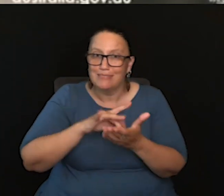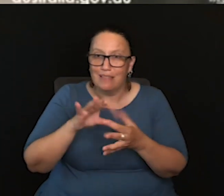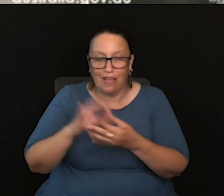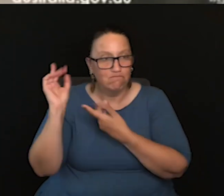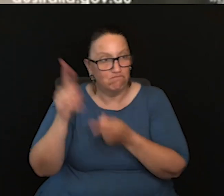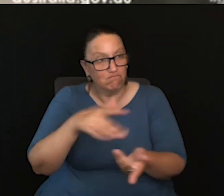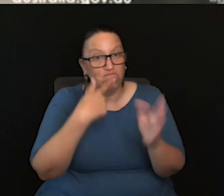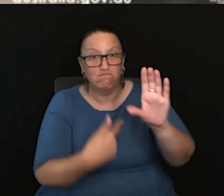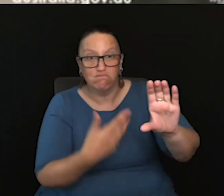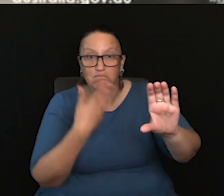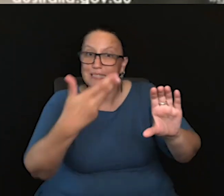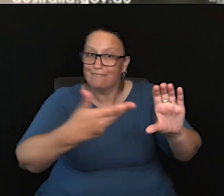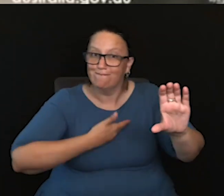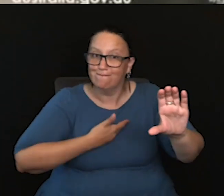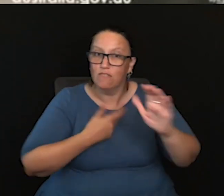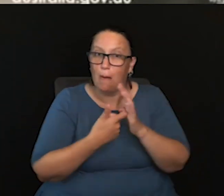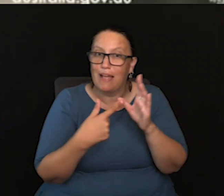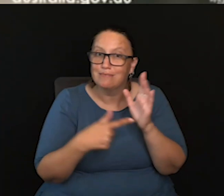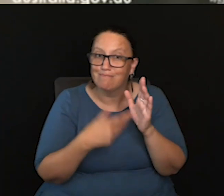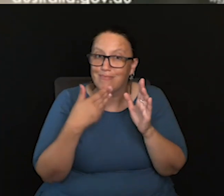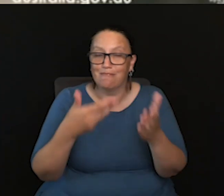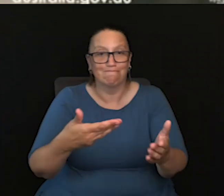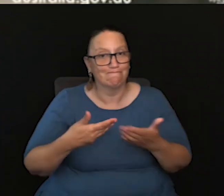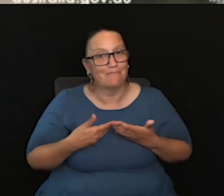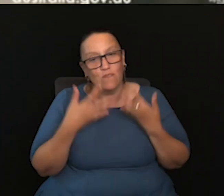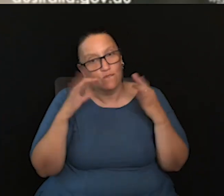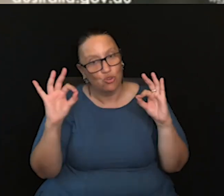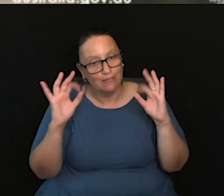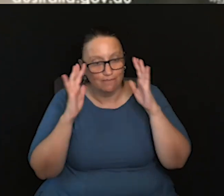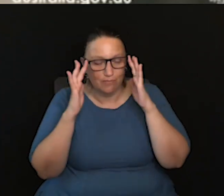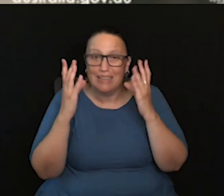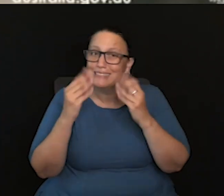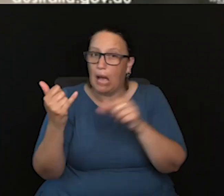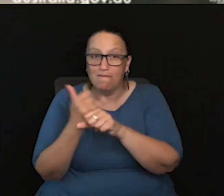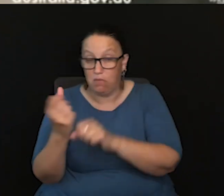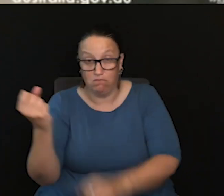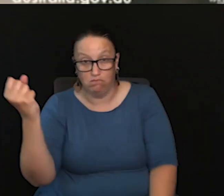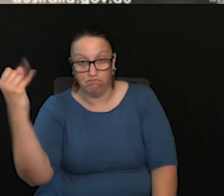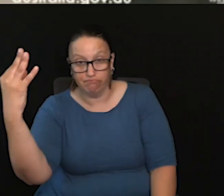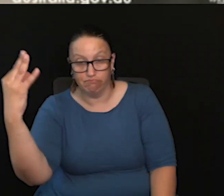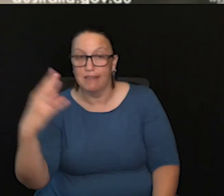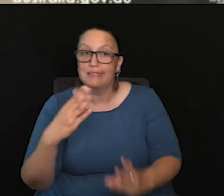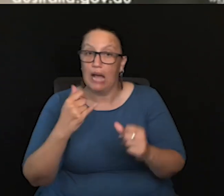So, they're getting strong supplies. Obviously, it will vary from pharmacy to pharmacy,